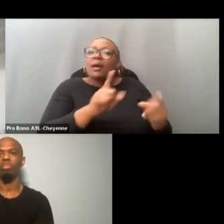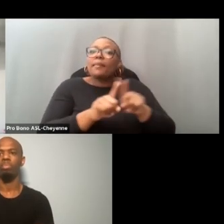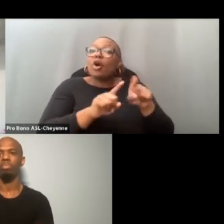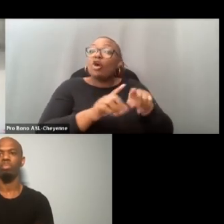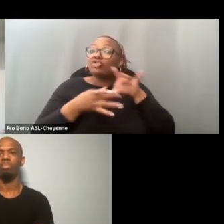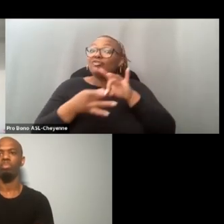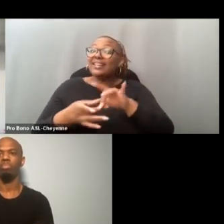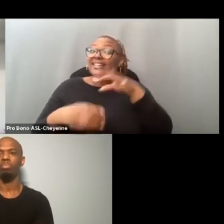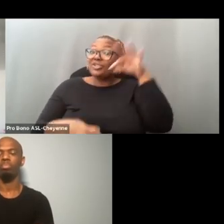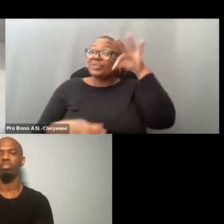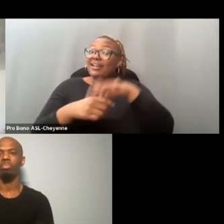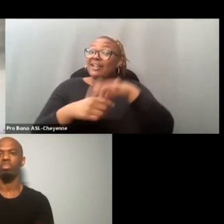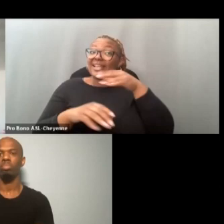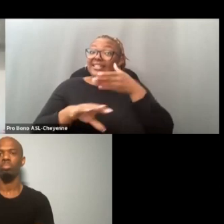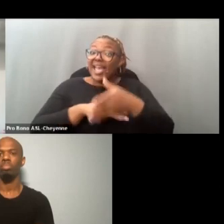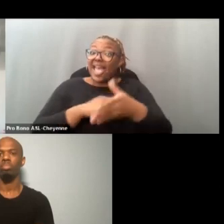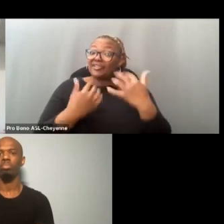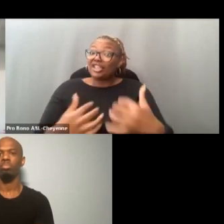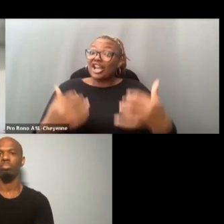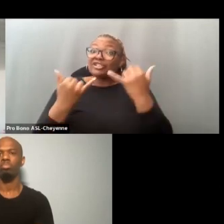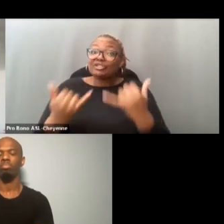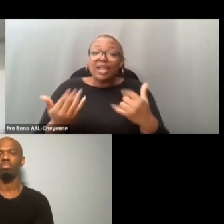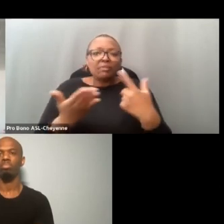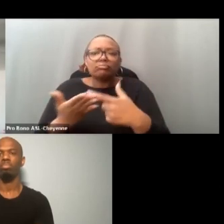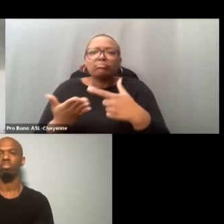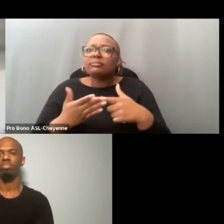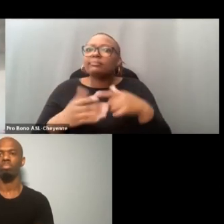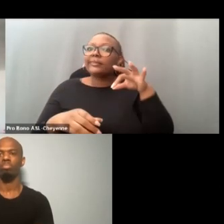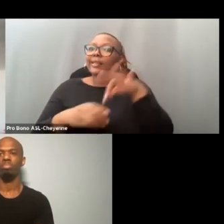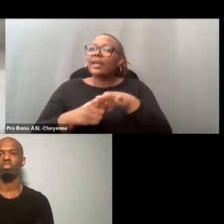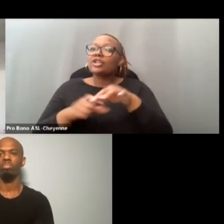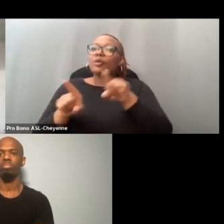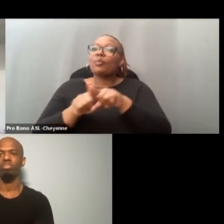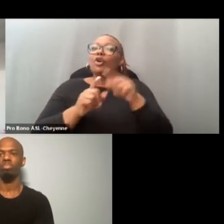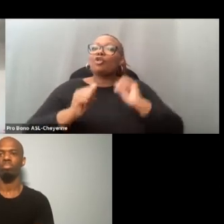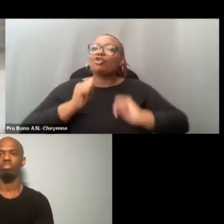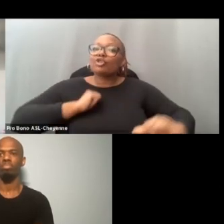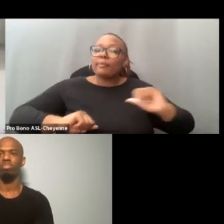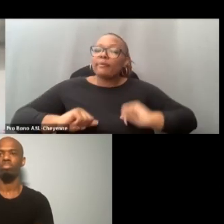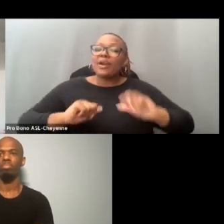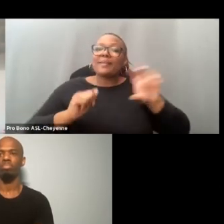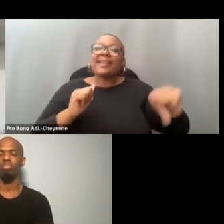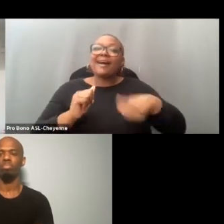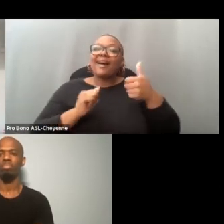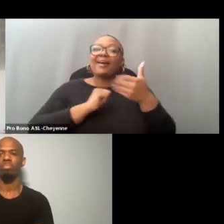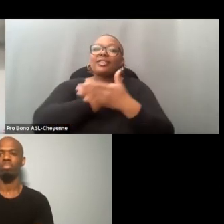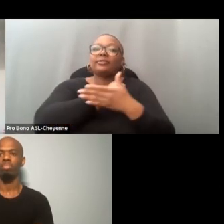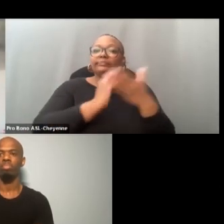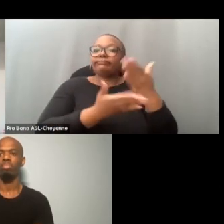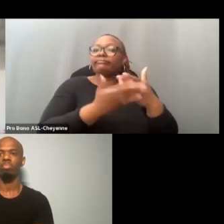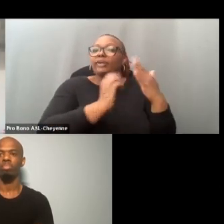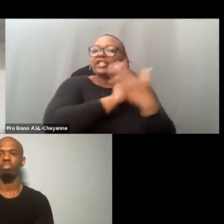after our concerts now. We also perform in other parts of the country at festivals,